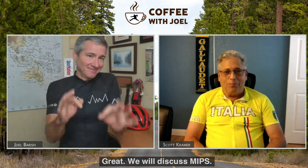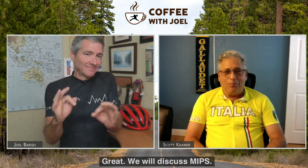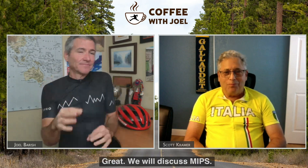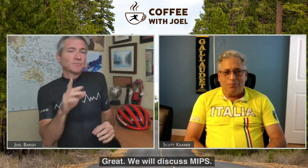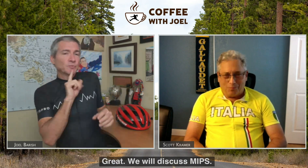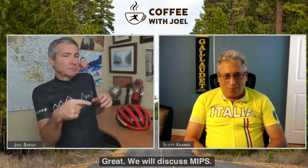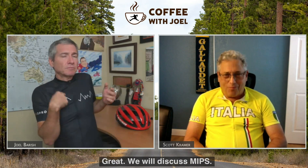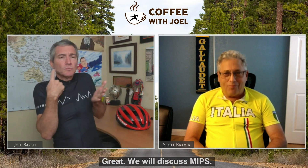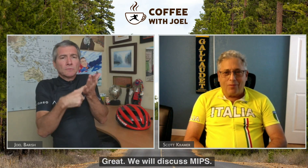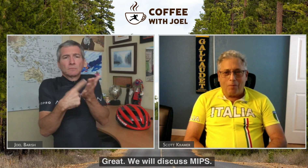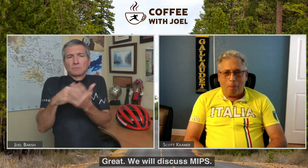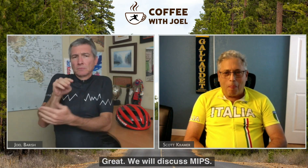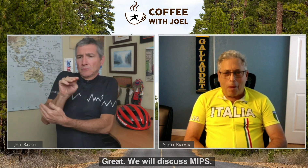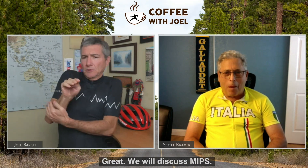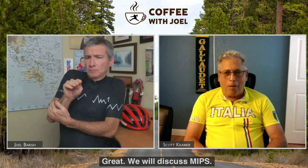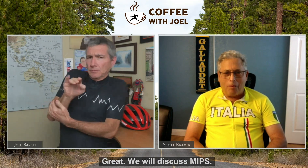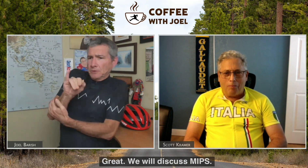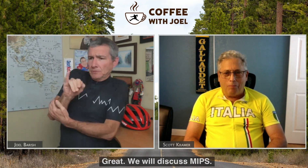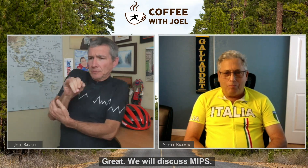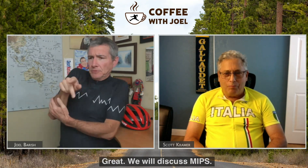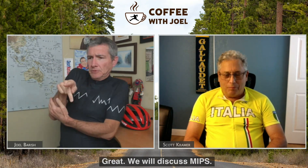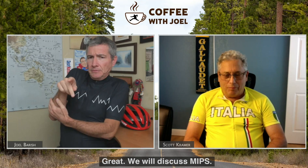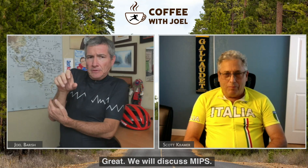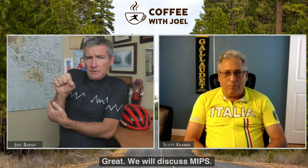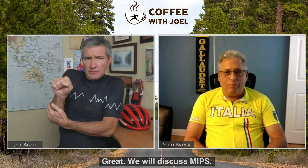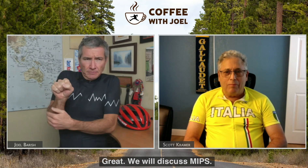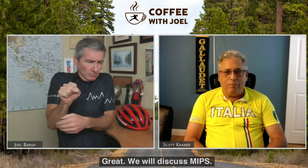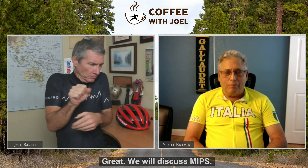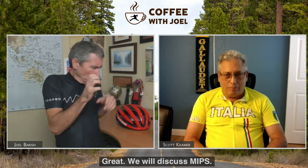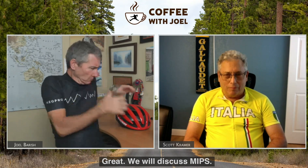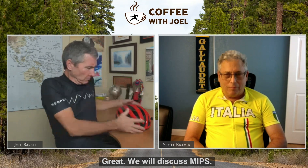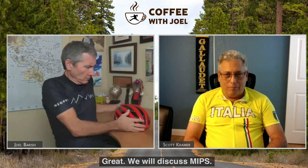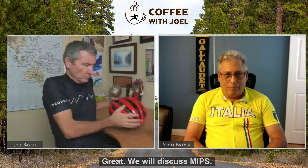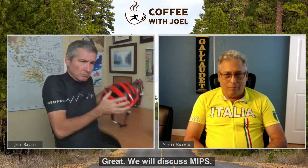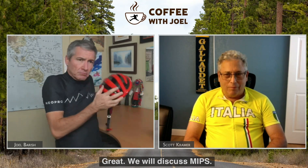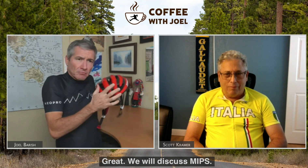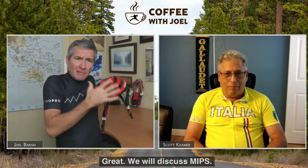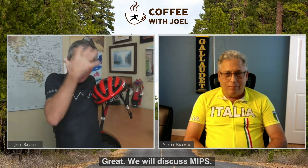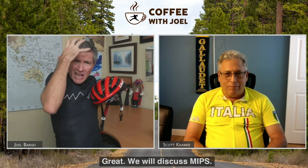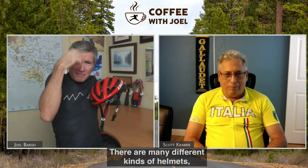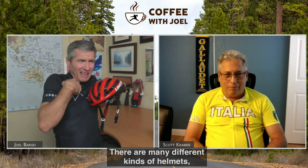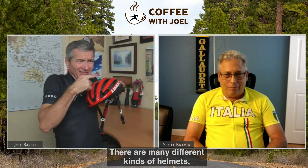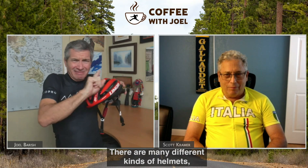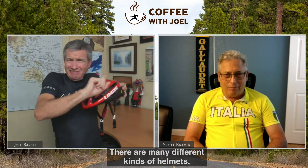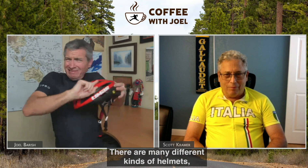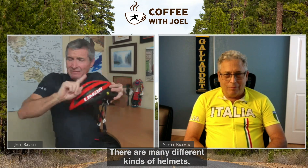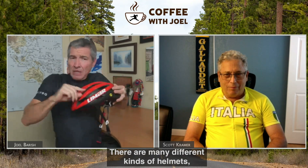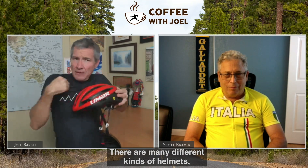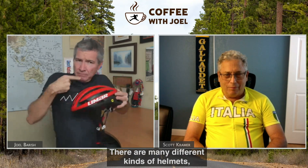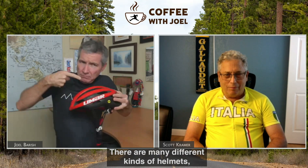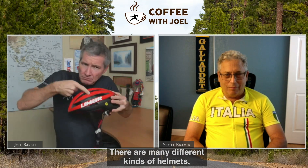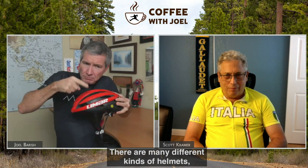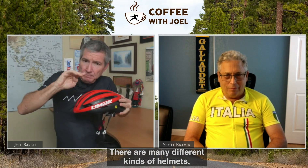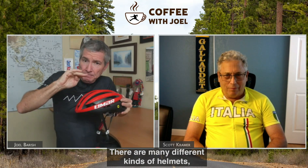Great. We will discuss MIPS. There are many different kinds of helmets,